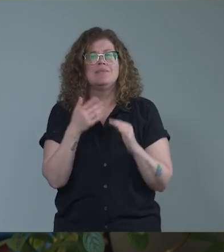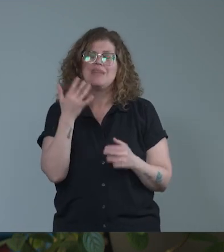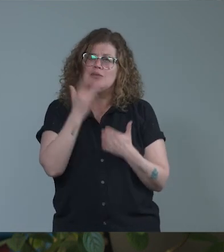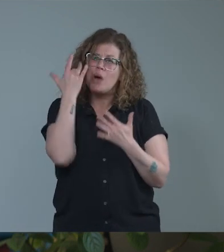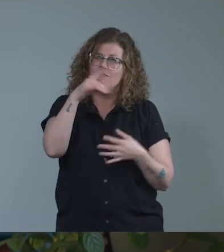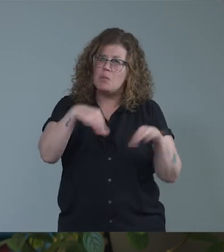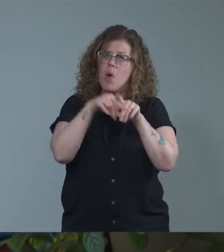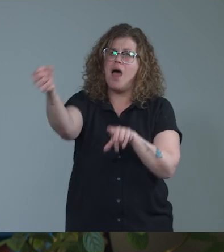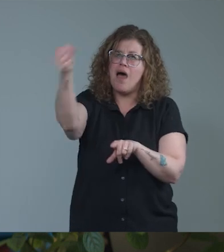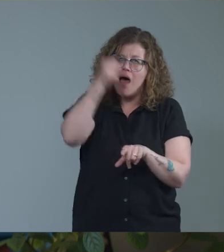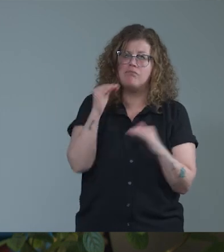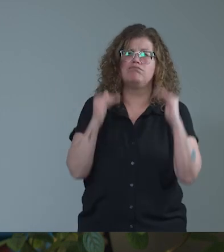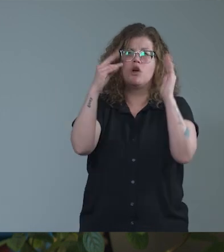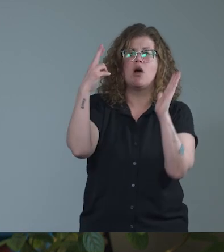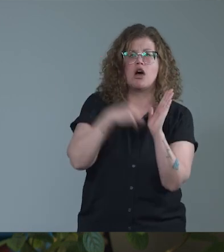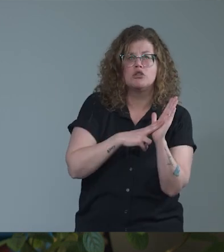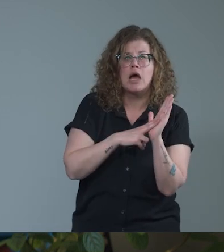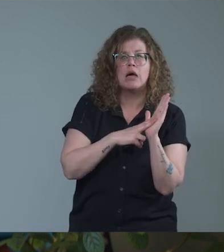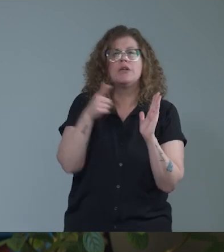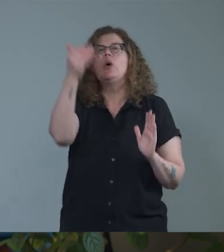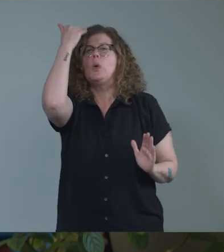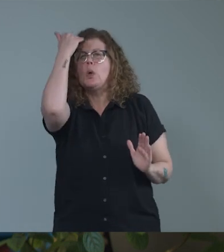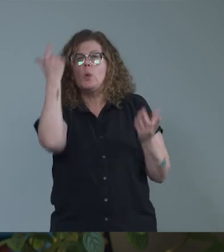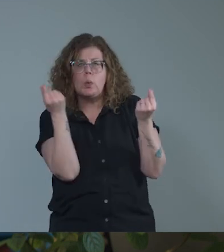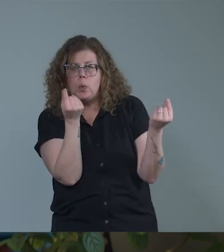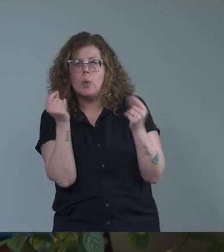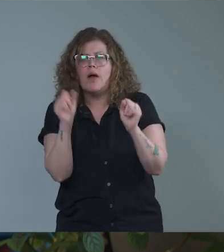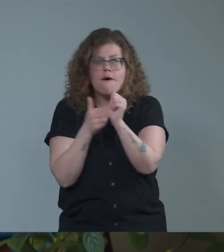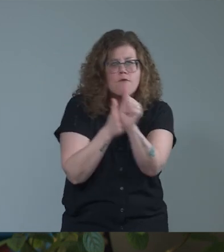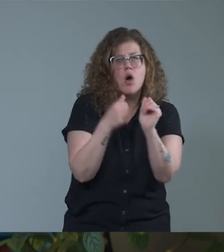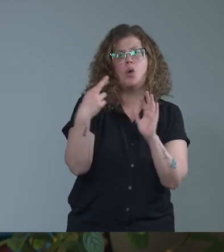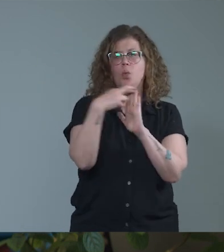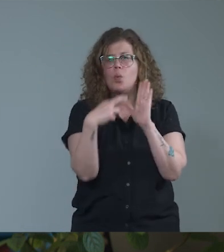It was beyond my capacity because there were sculptural elements in